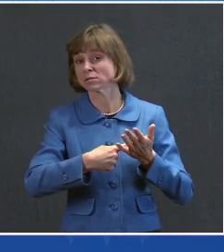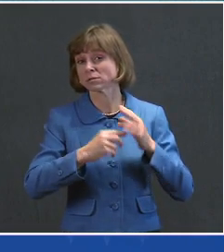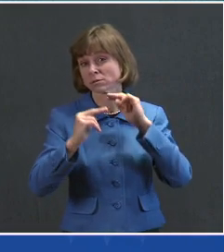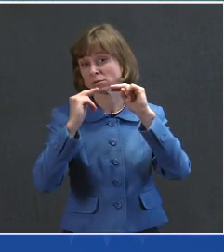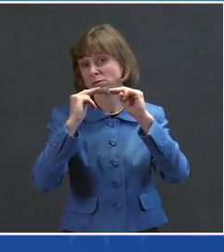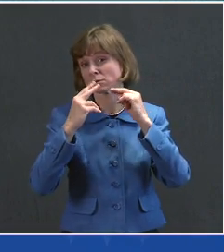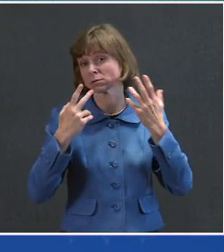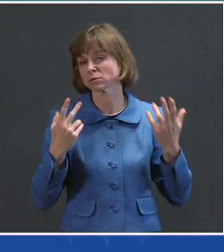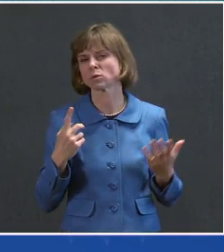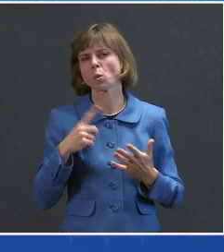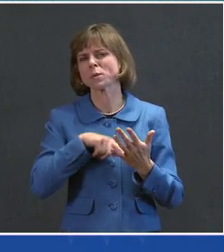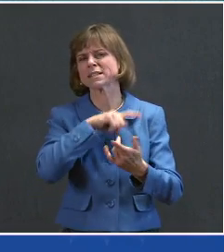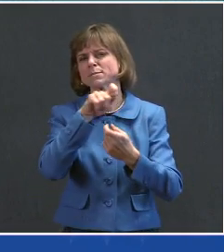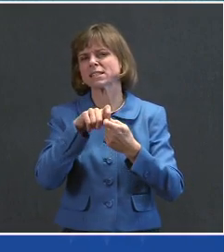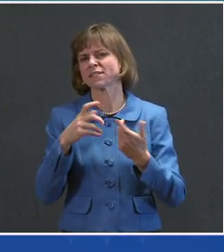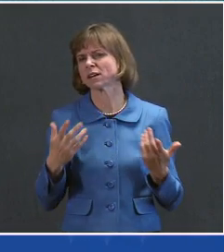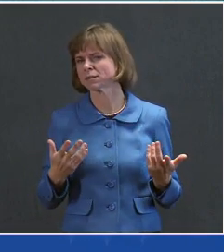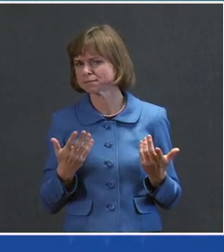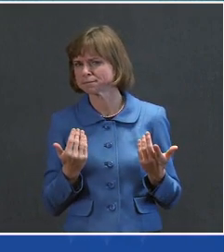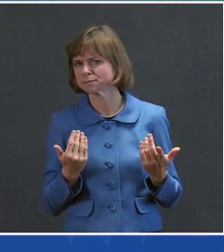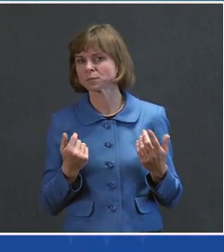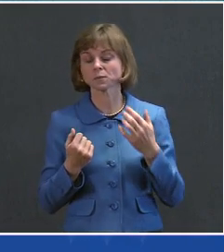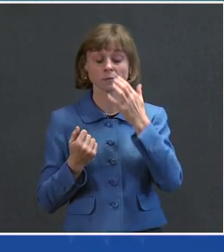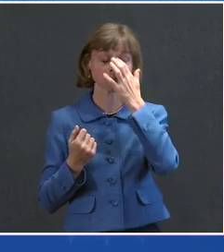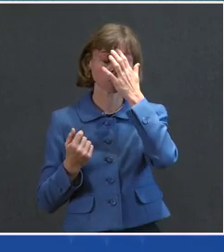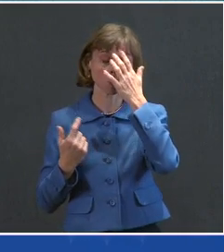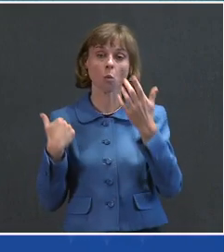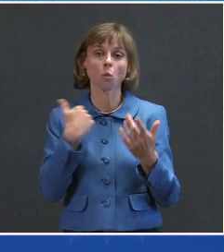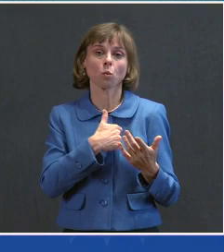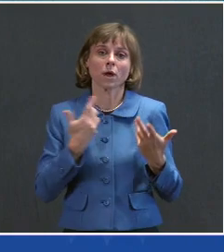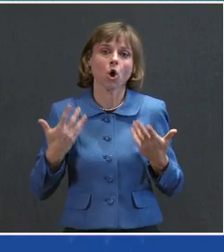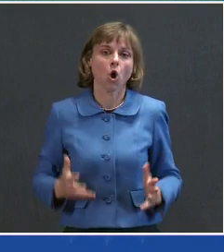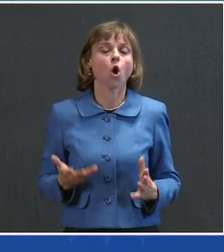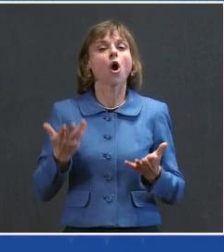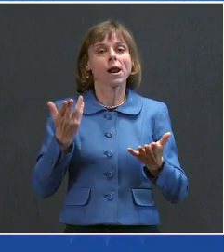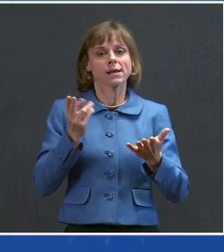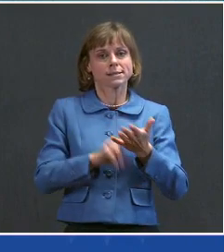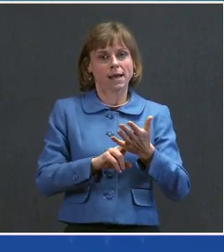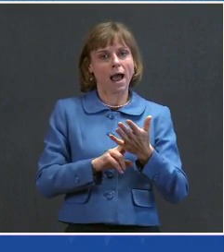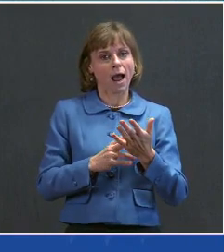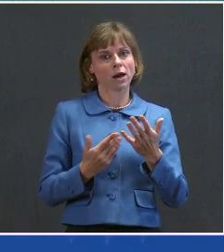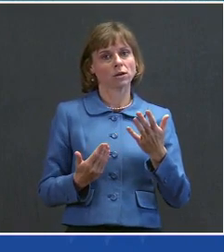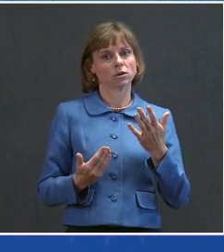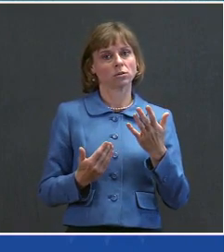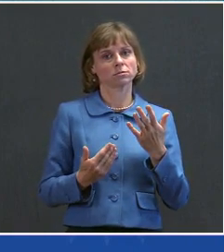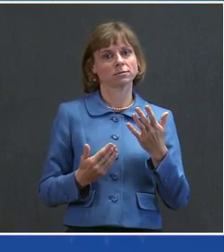we already signed the extension on New START a couple of weeks ago; that is a good example.